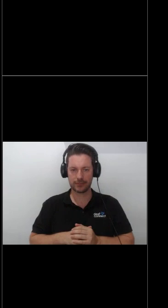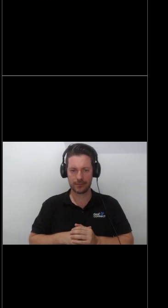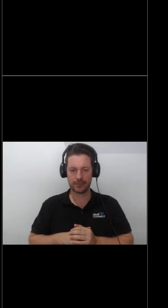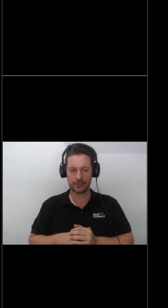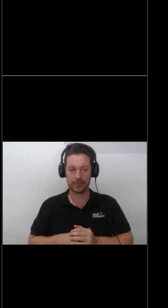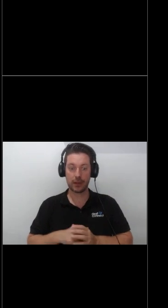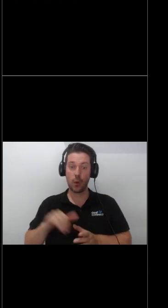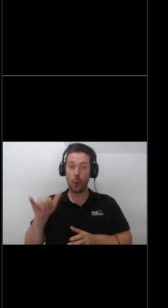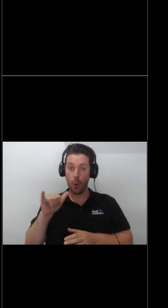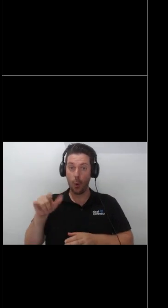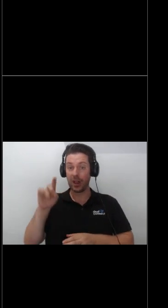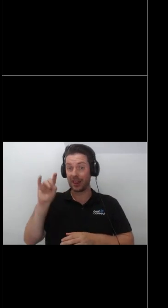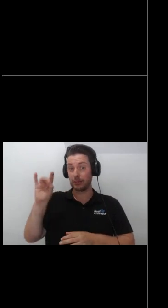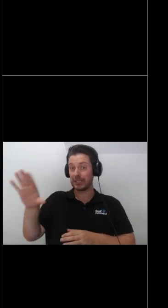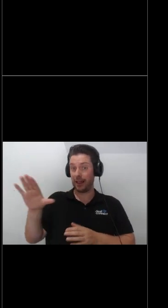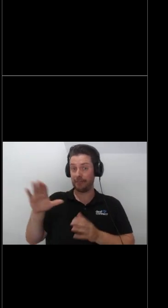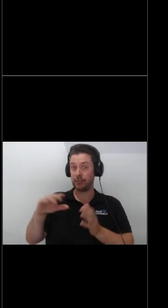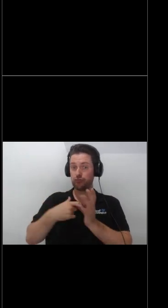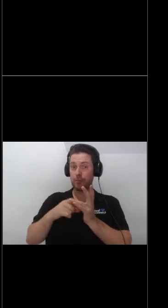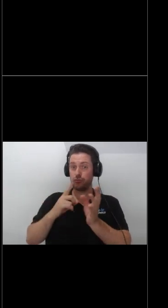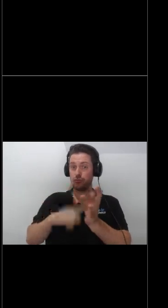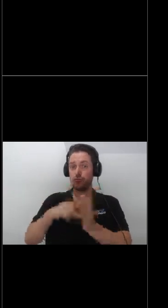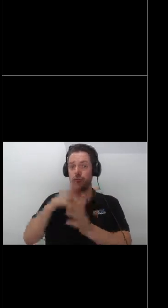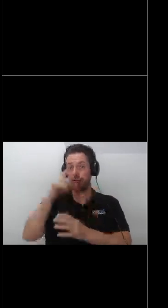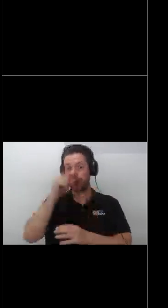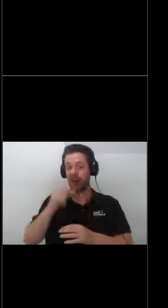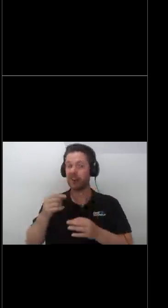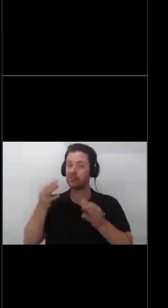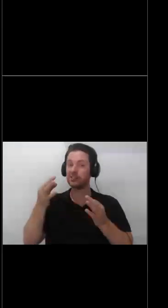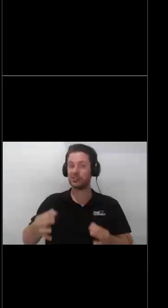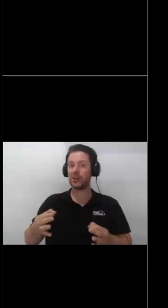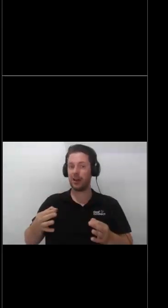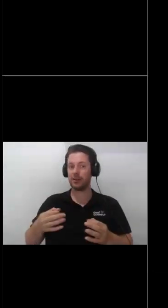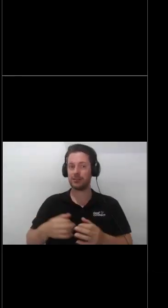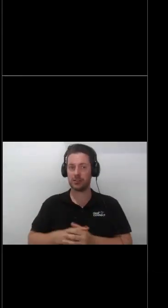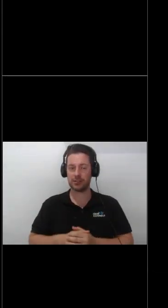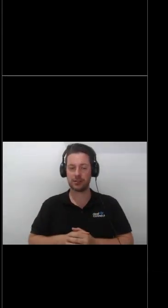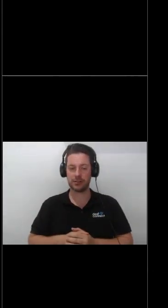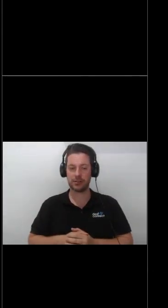So it might be the case that the tribunal says is in a forensic order review.